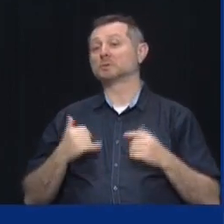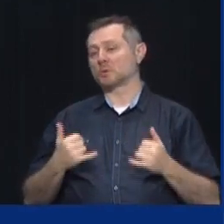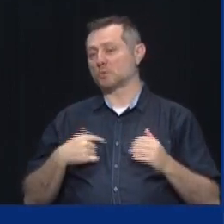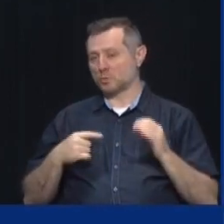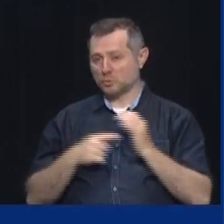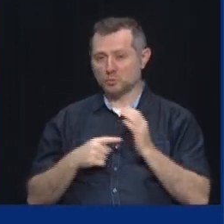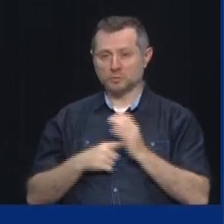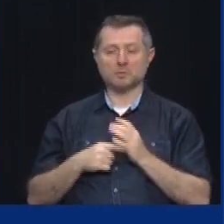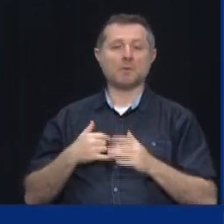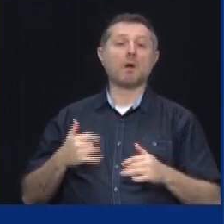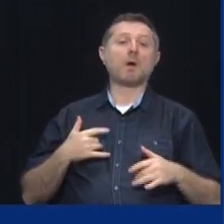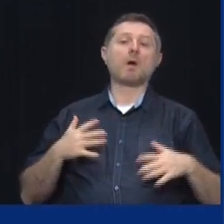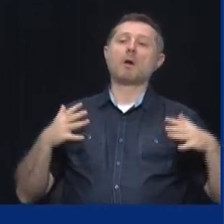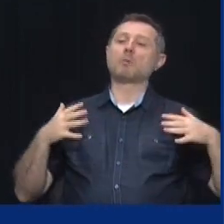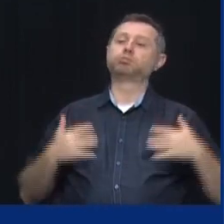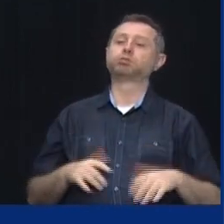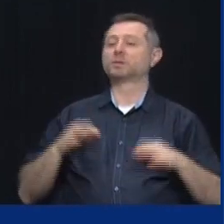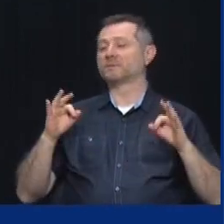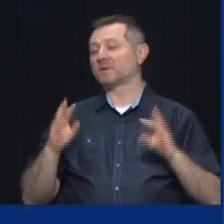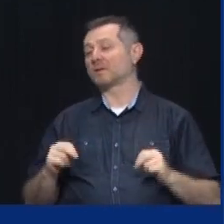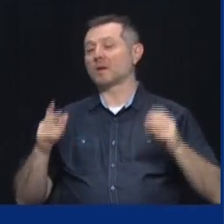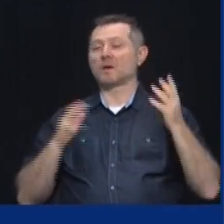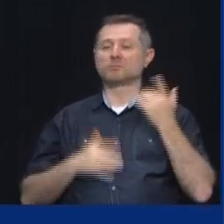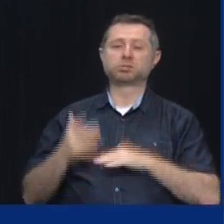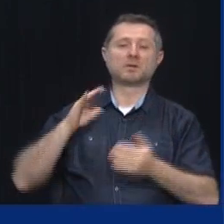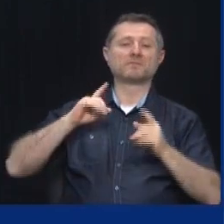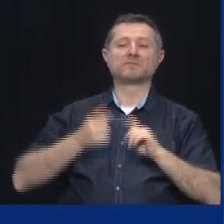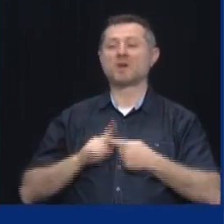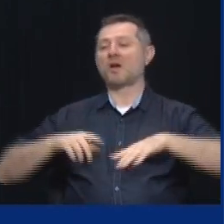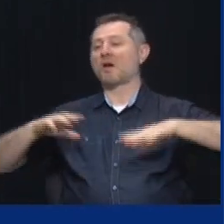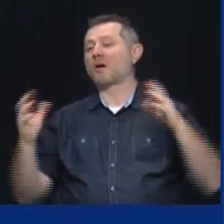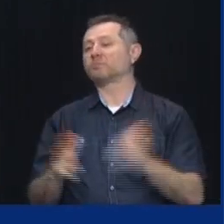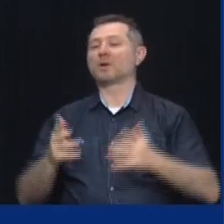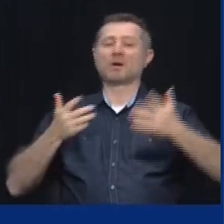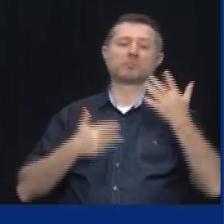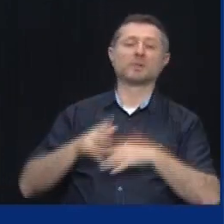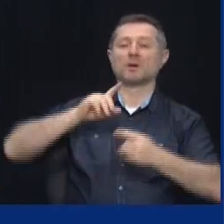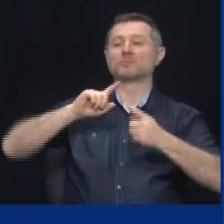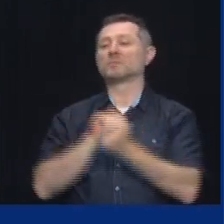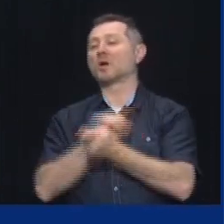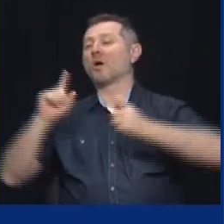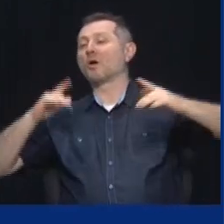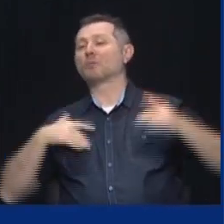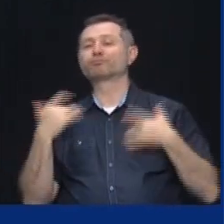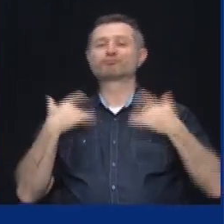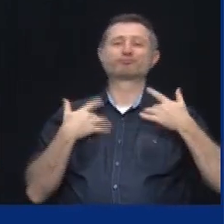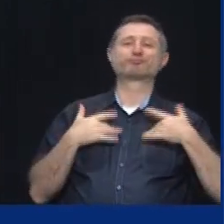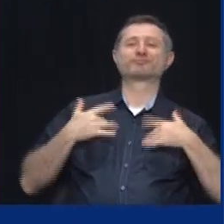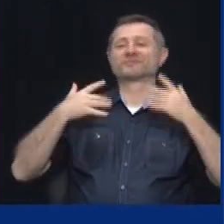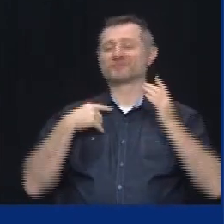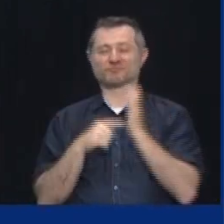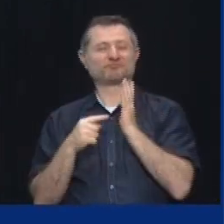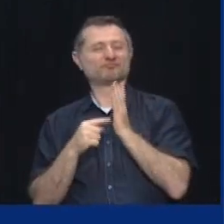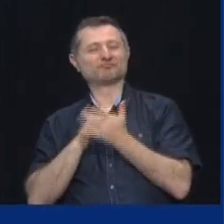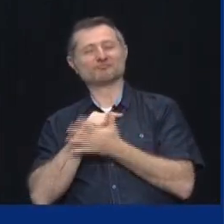AND WE'RE LOOKING FORWARD TO A GREAT SUMMER. THIS SUMMER HAS TO MAKE UP FOR EVERYTHING WE WENT THROUGH THE